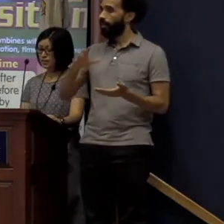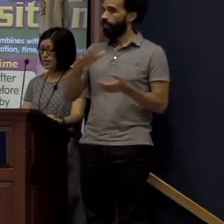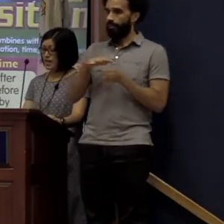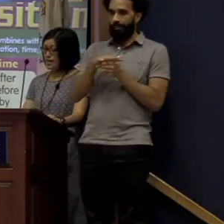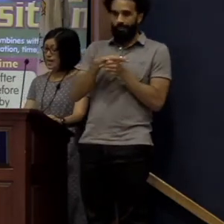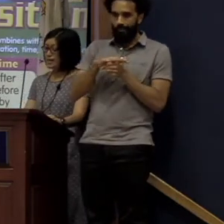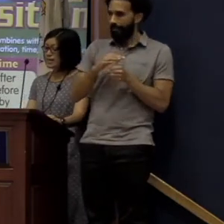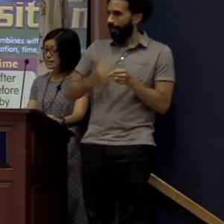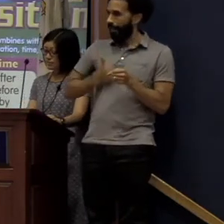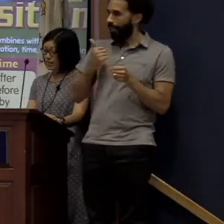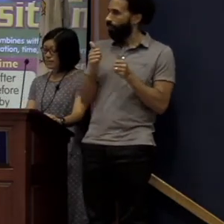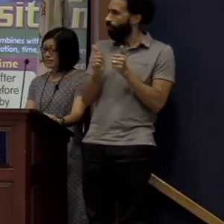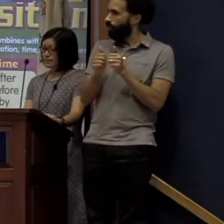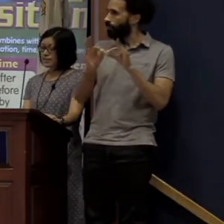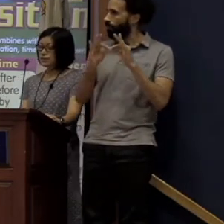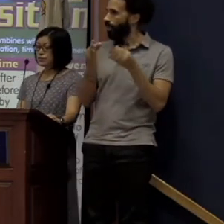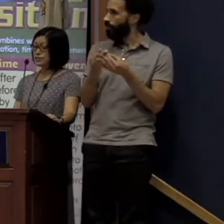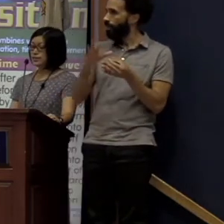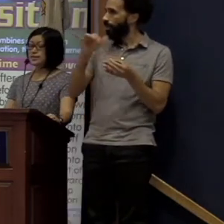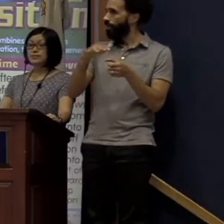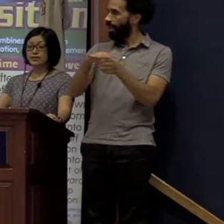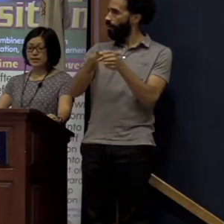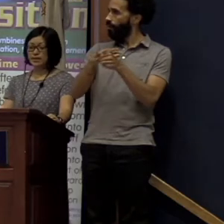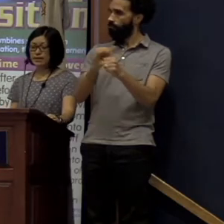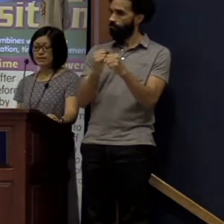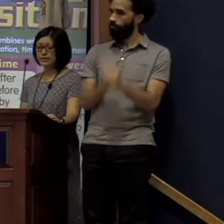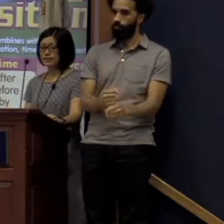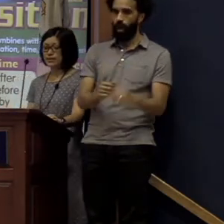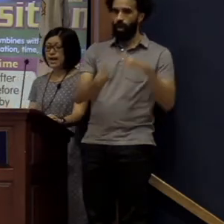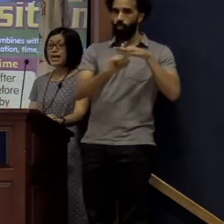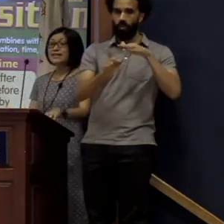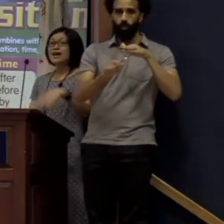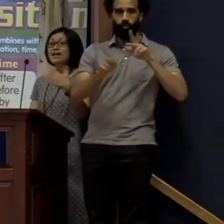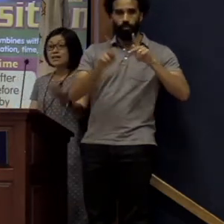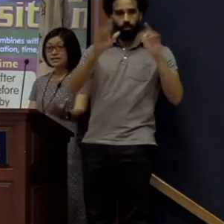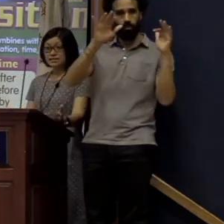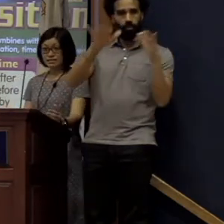Now in this space the issues the girls were thinking about included there are other ethnicities